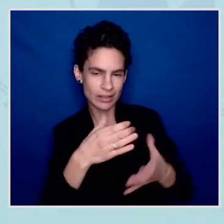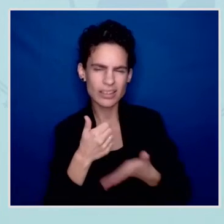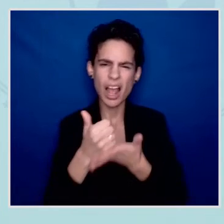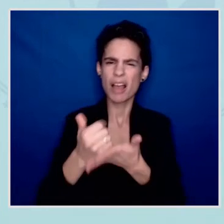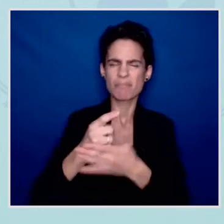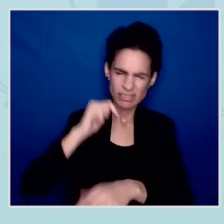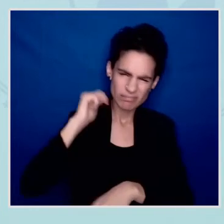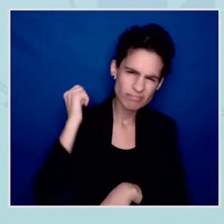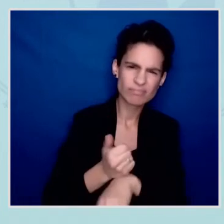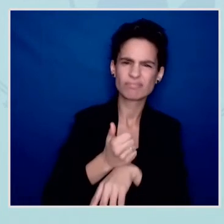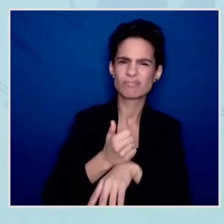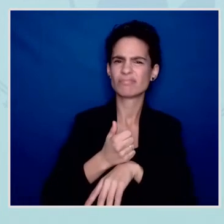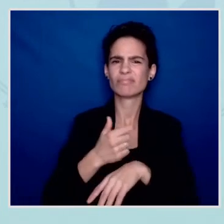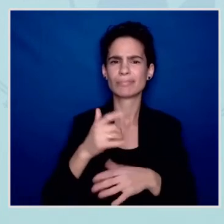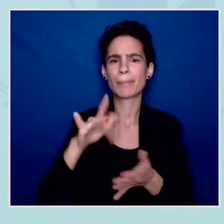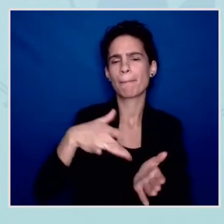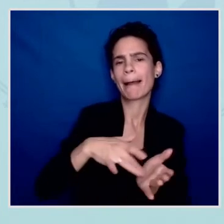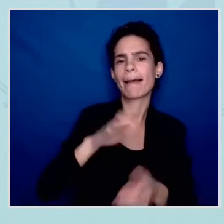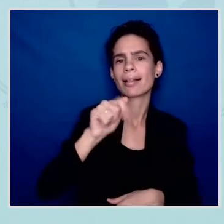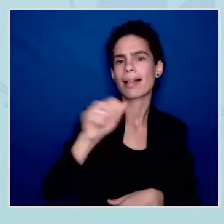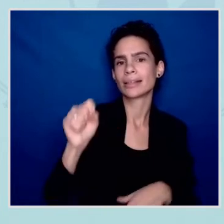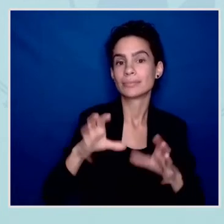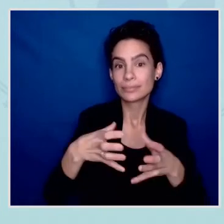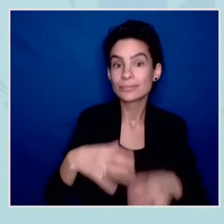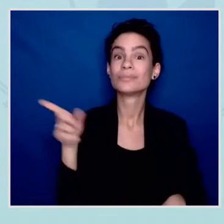MIDDLE CLASS BUILT THIS